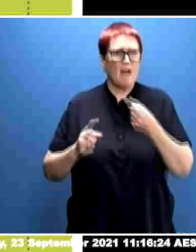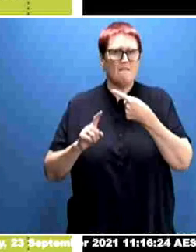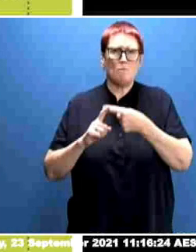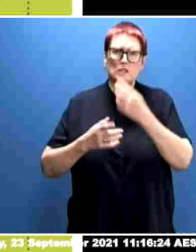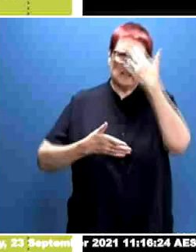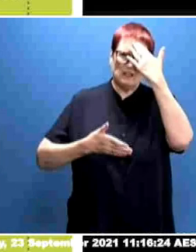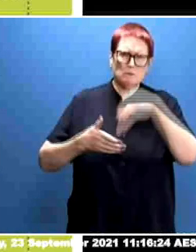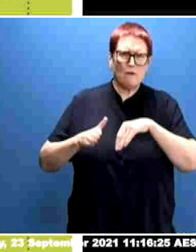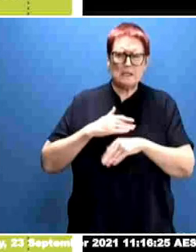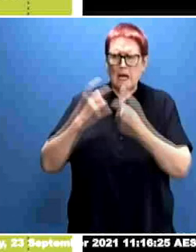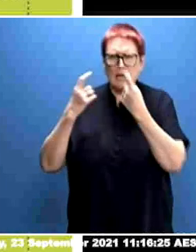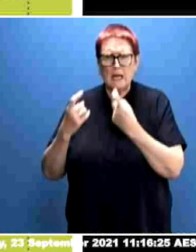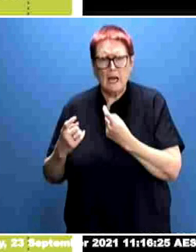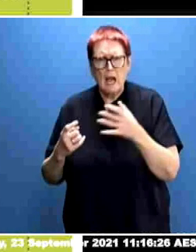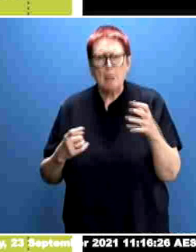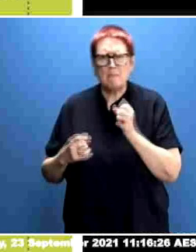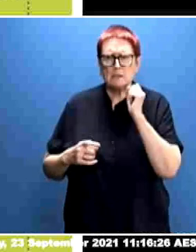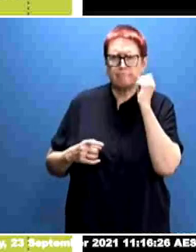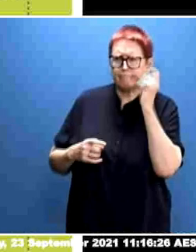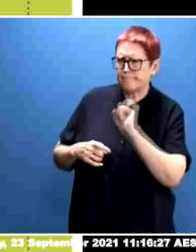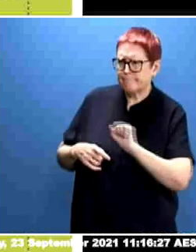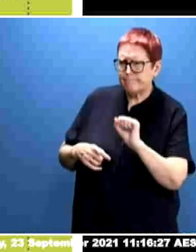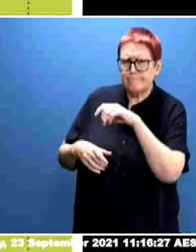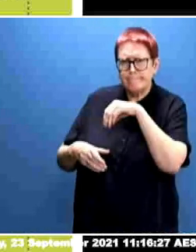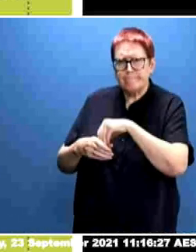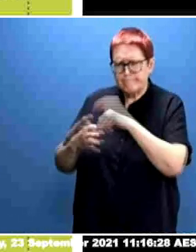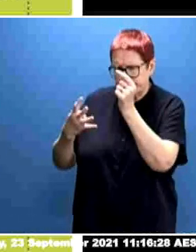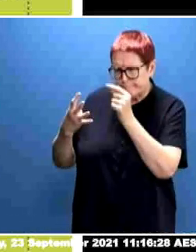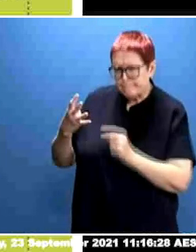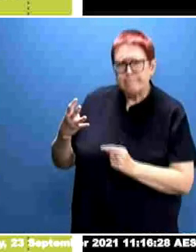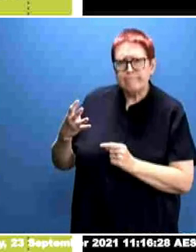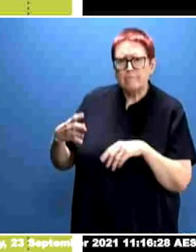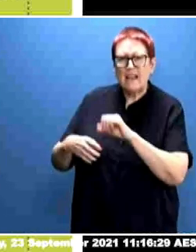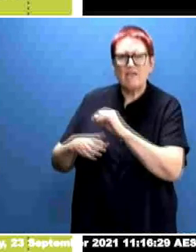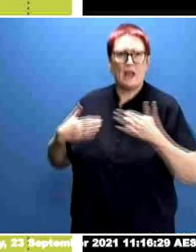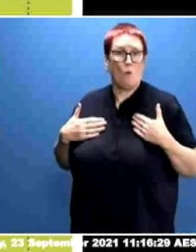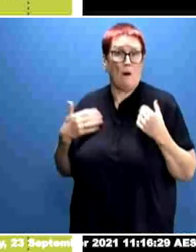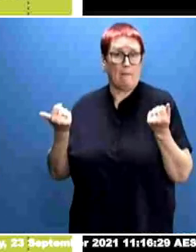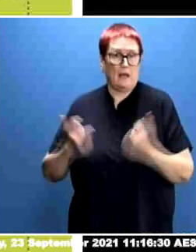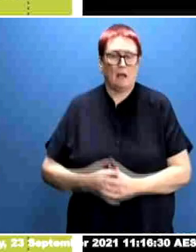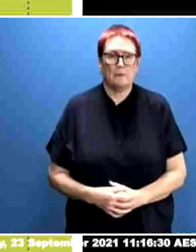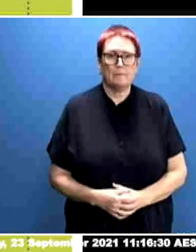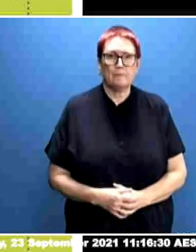all elements of their wellbeing must be recognised and addressed. I take it from what you've set out here and what your understanding,